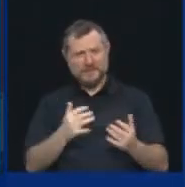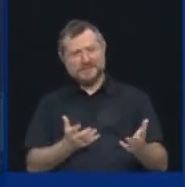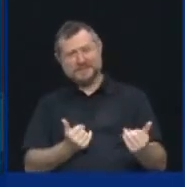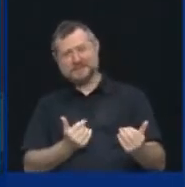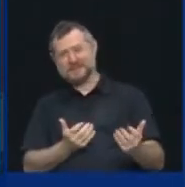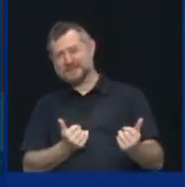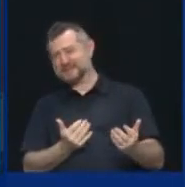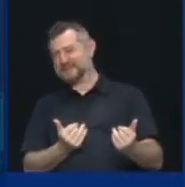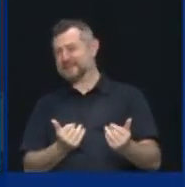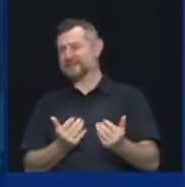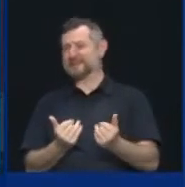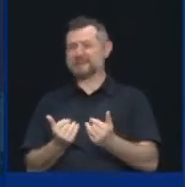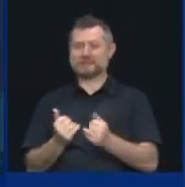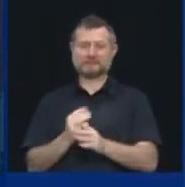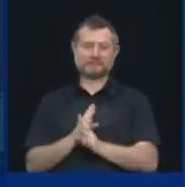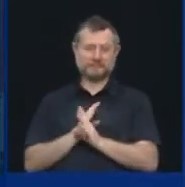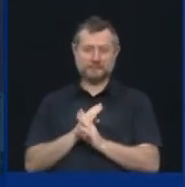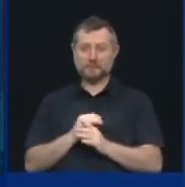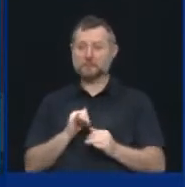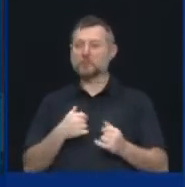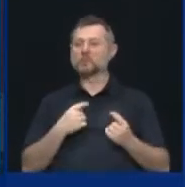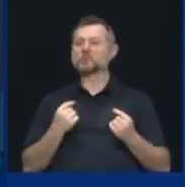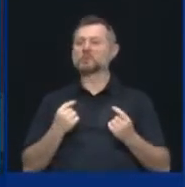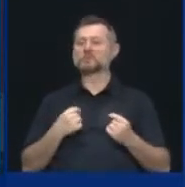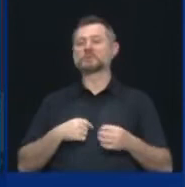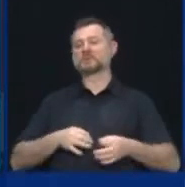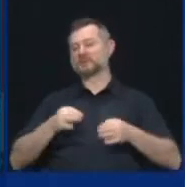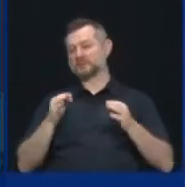AND WE COULD NOT GET THE HOSPITAL NUMBERS UP?